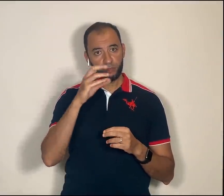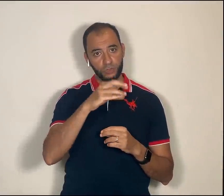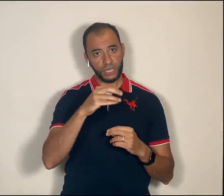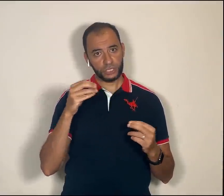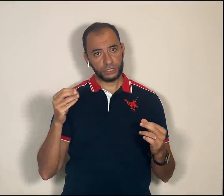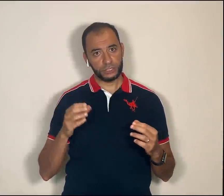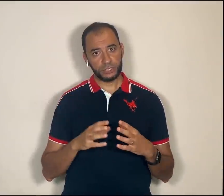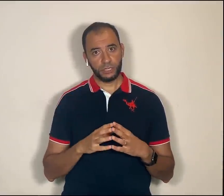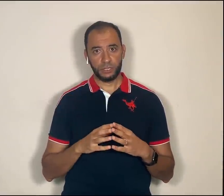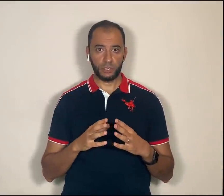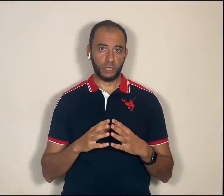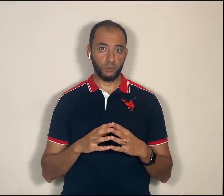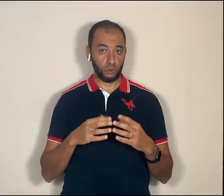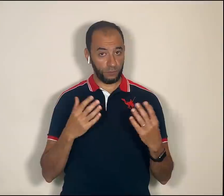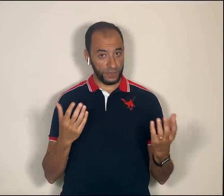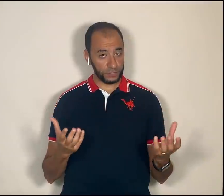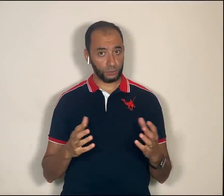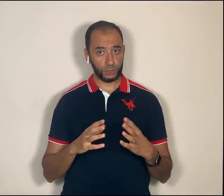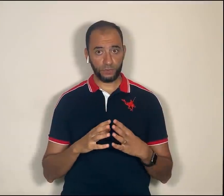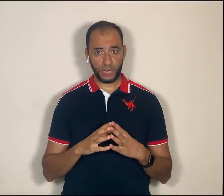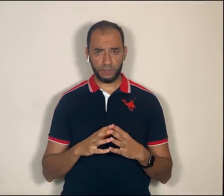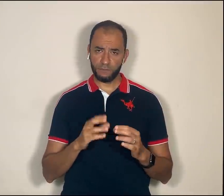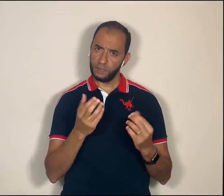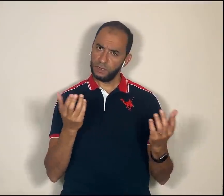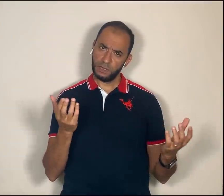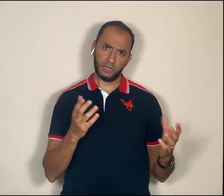mutations that are more fit to survive are